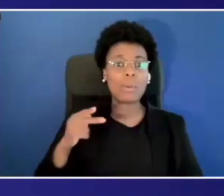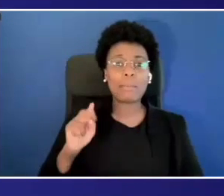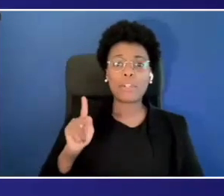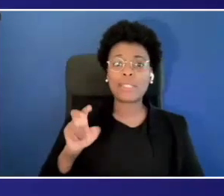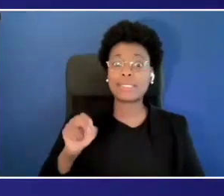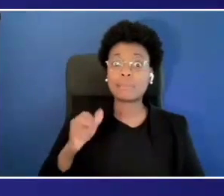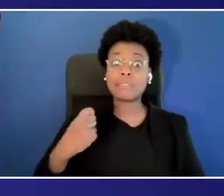In some cases, the borrowers loans have been paid off or forgiven under the Perkins program many years before.